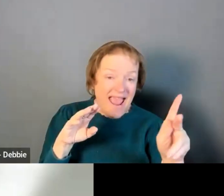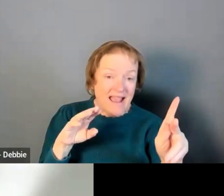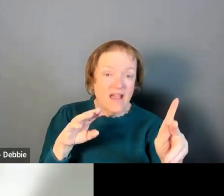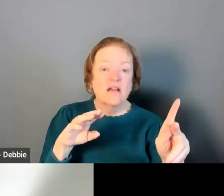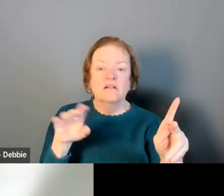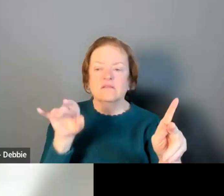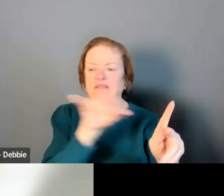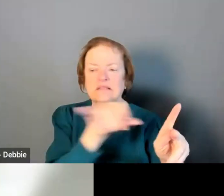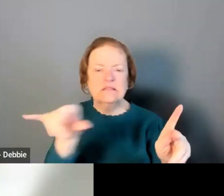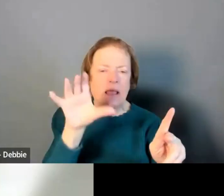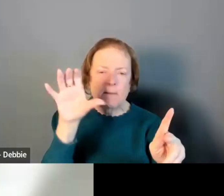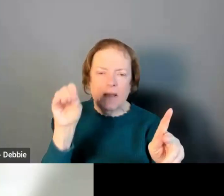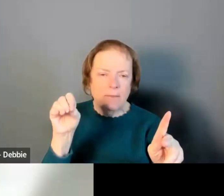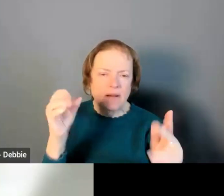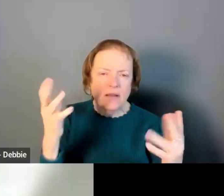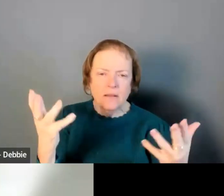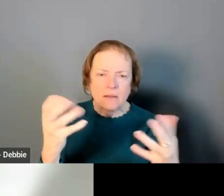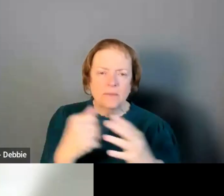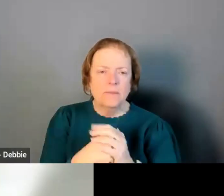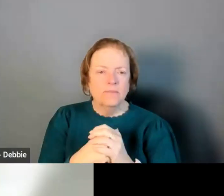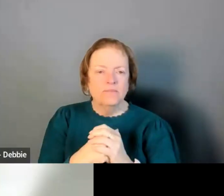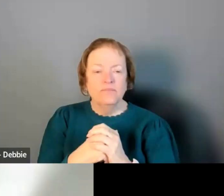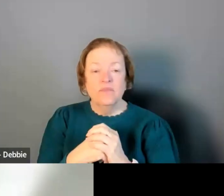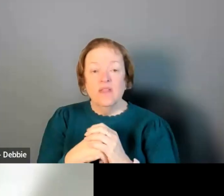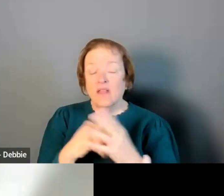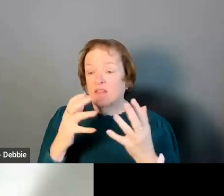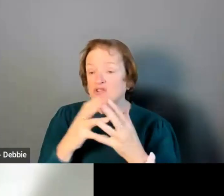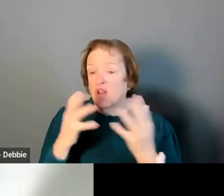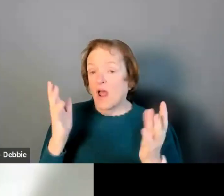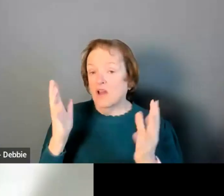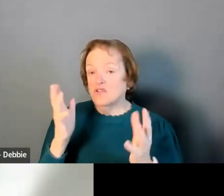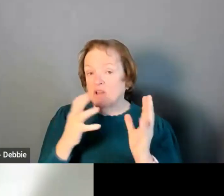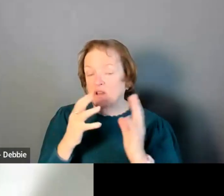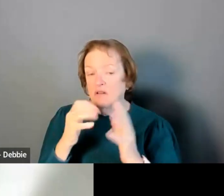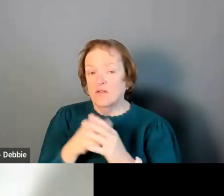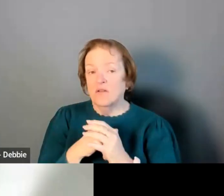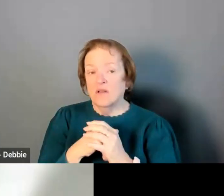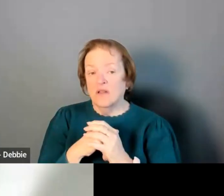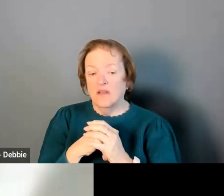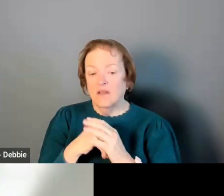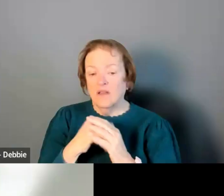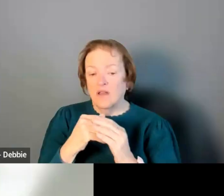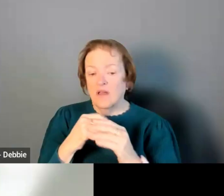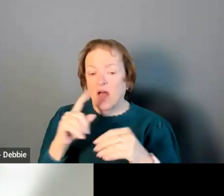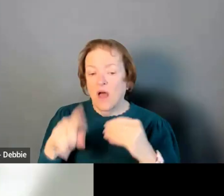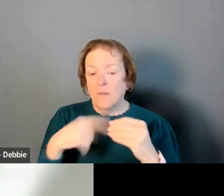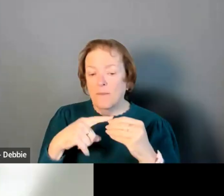Beautiful. Lots of chatter in the chat about how the EduMics are amazing, and they have students that have them, and they are amazing.